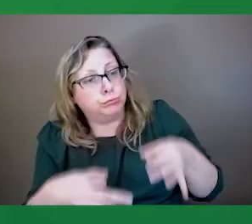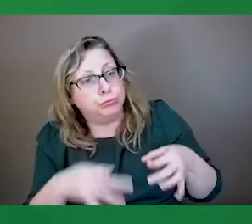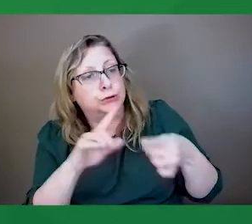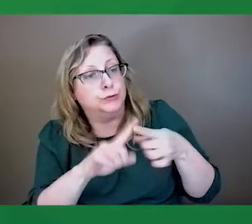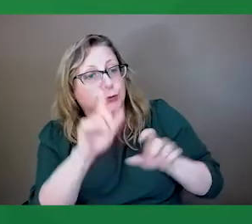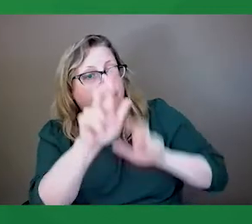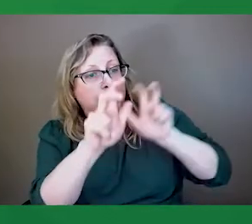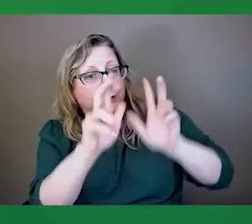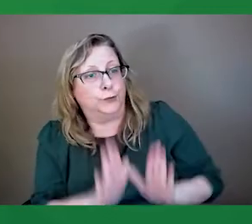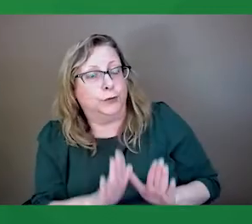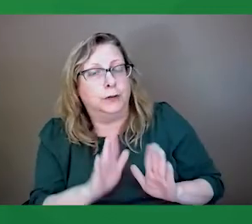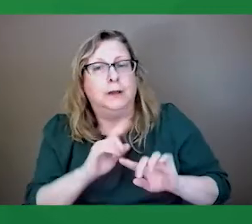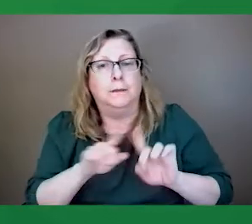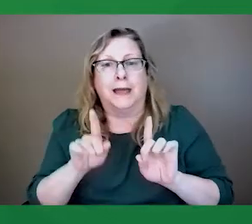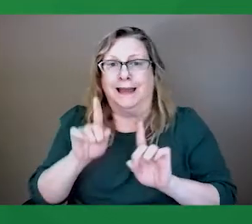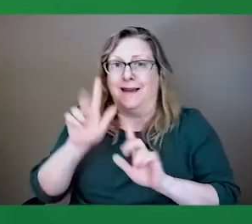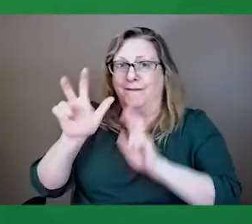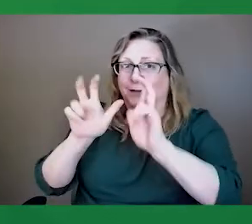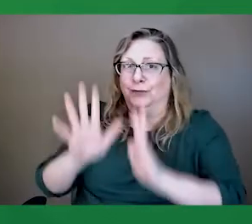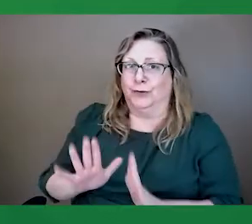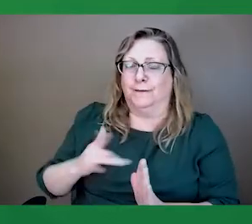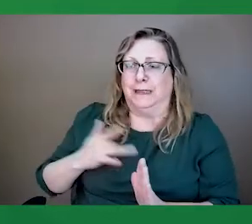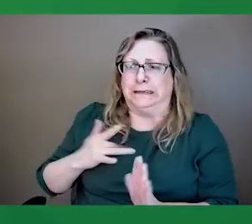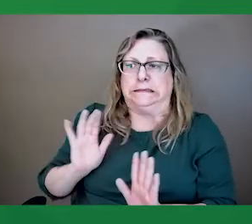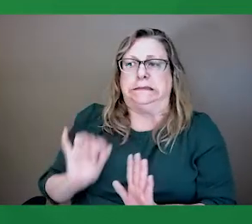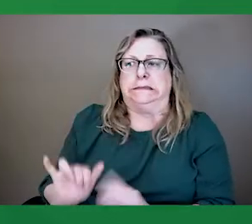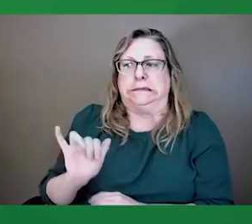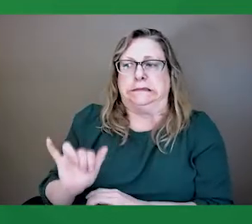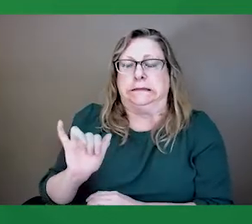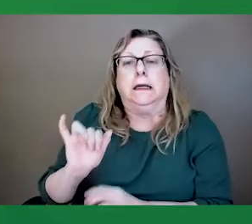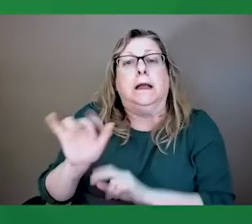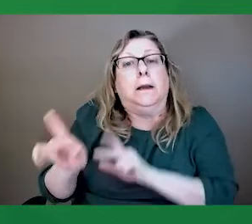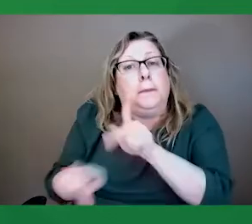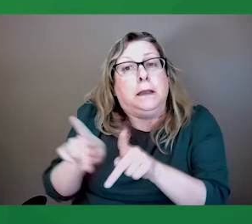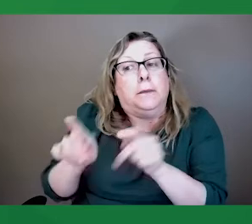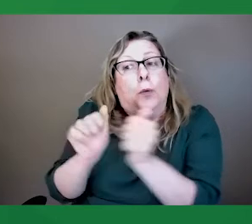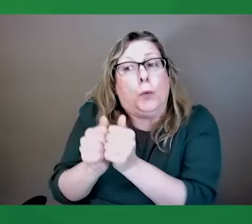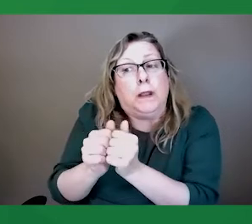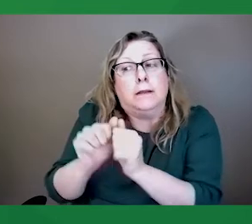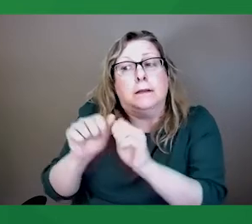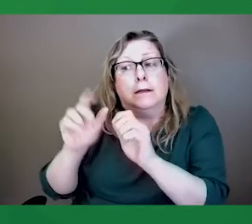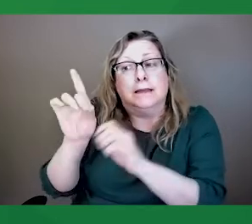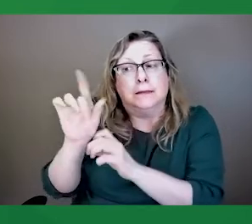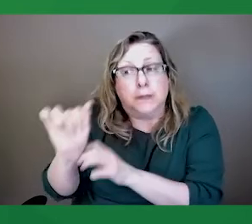that people with disabilities are basically the early adopters.